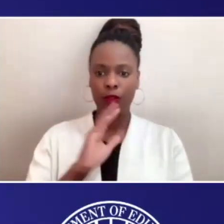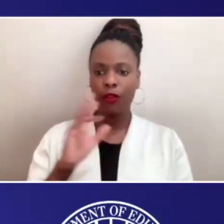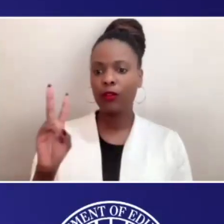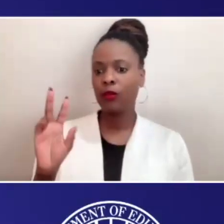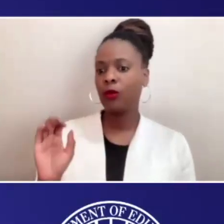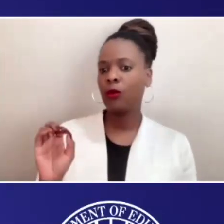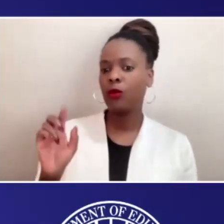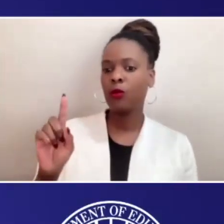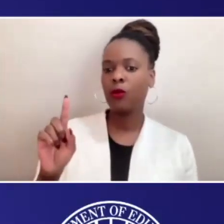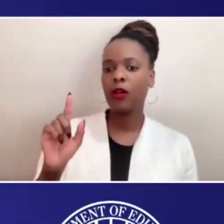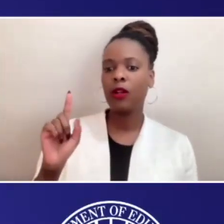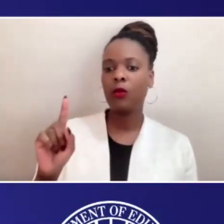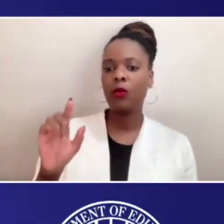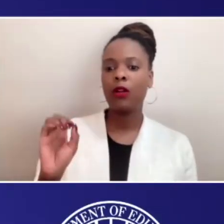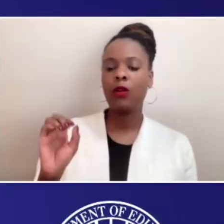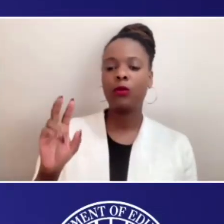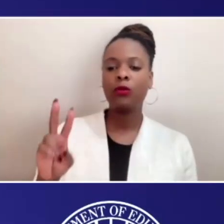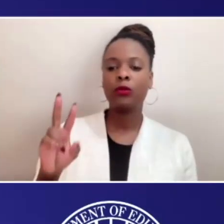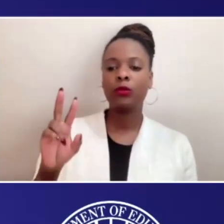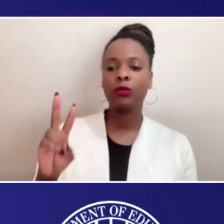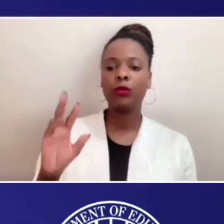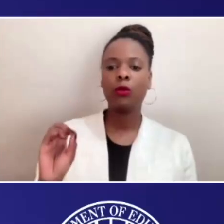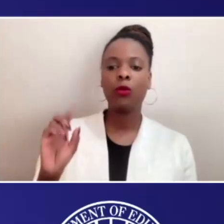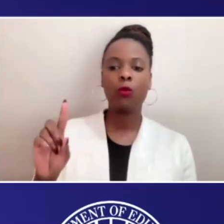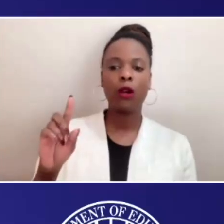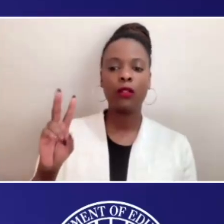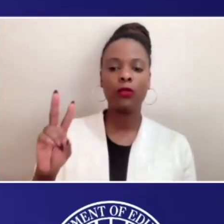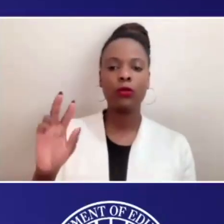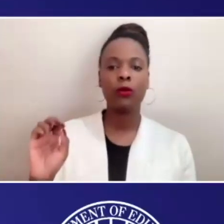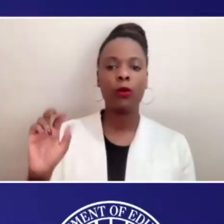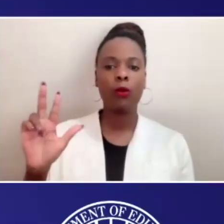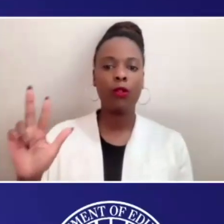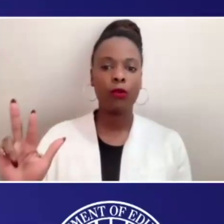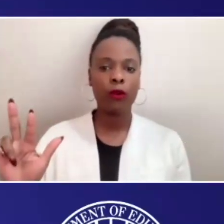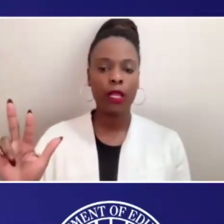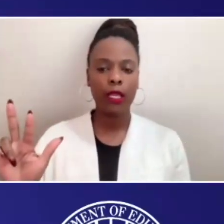102, 201, 203, I'll let you guys get there.